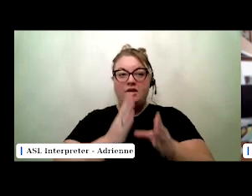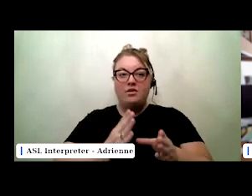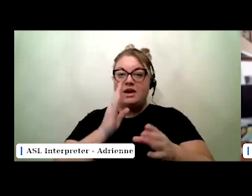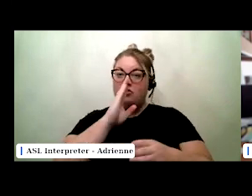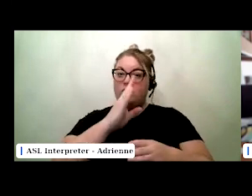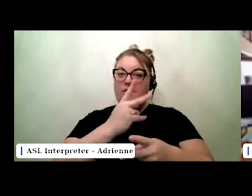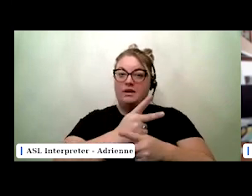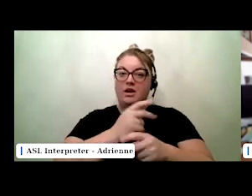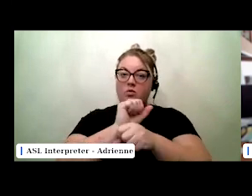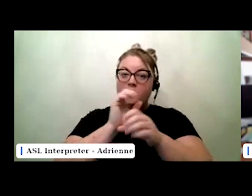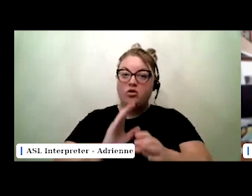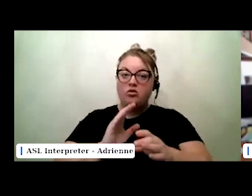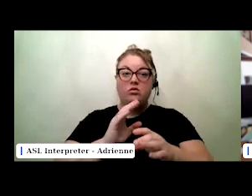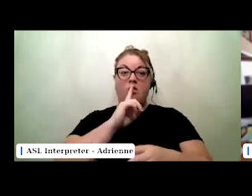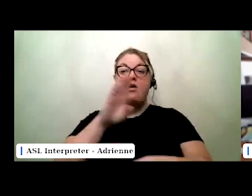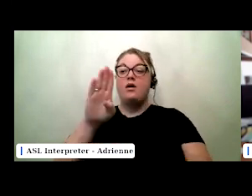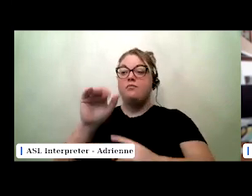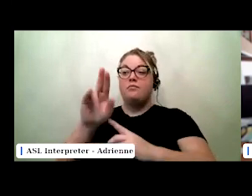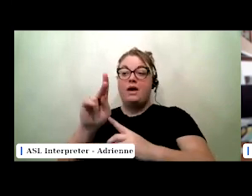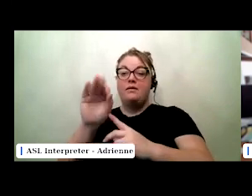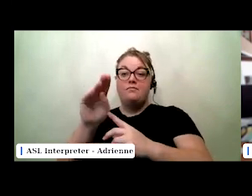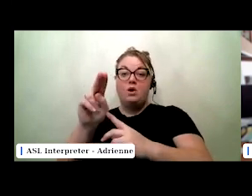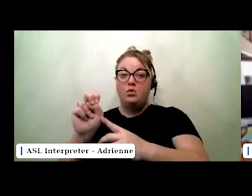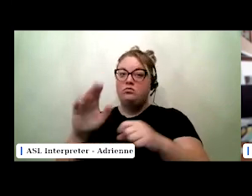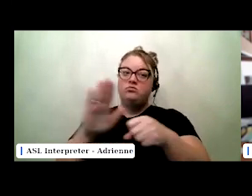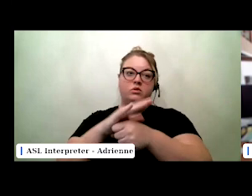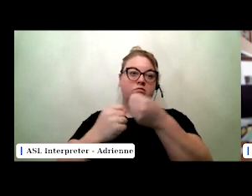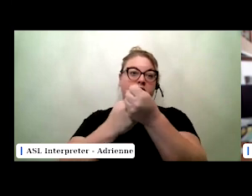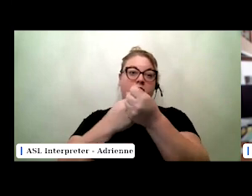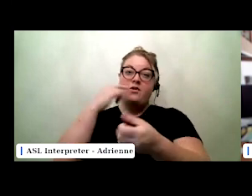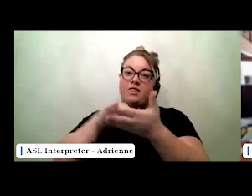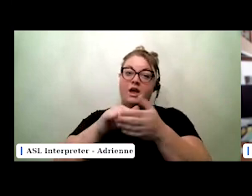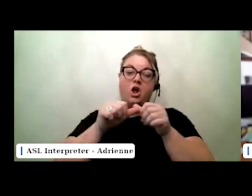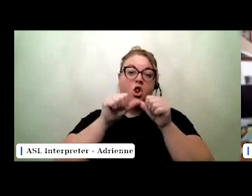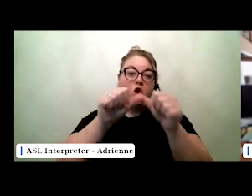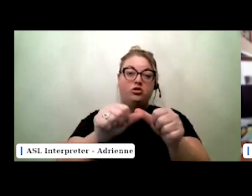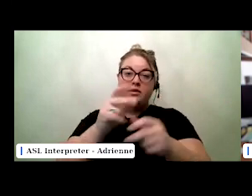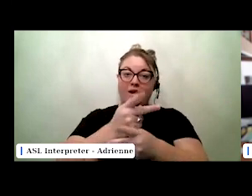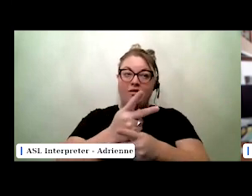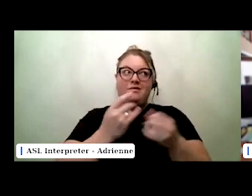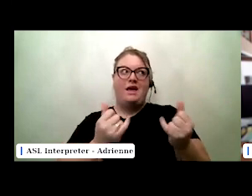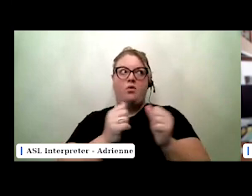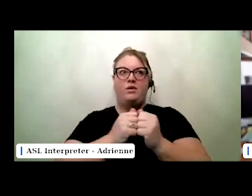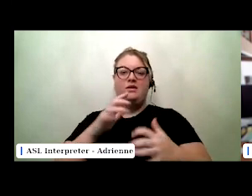Of that long term care, especially now with the fragmented system that we all operate within.